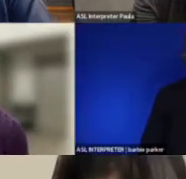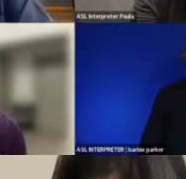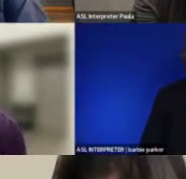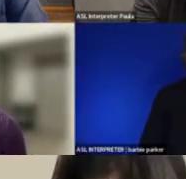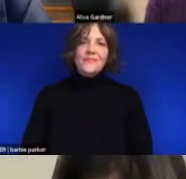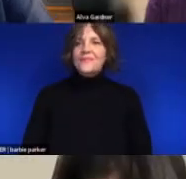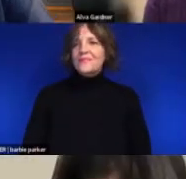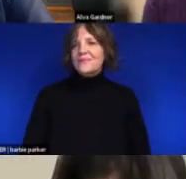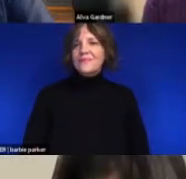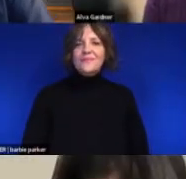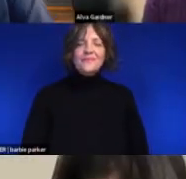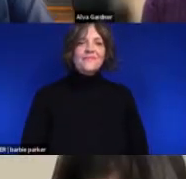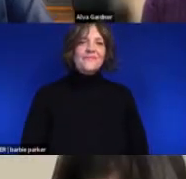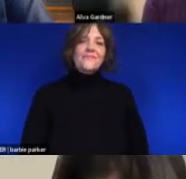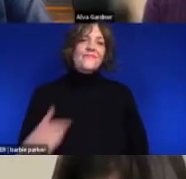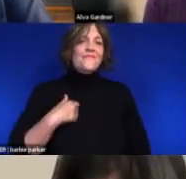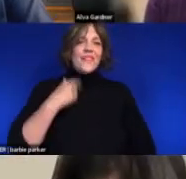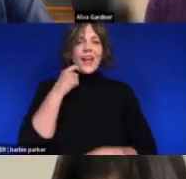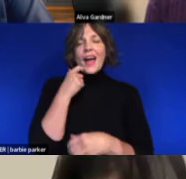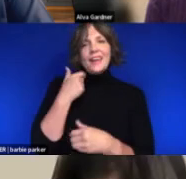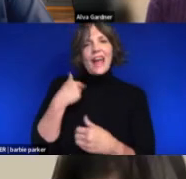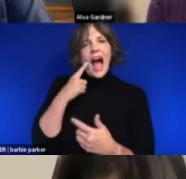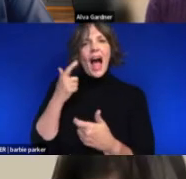really, it ultimately fell, and